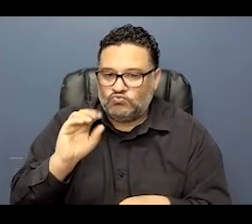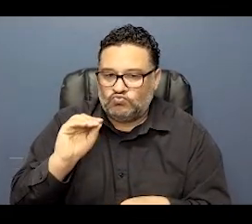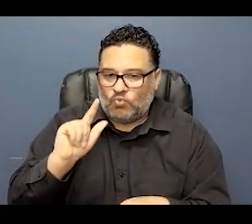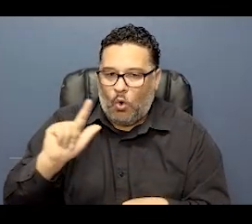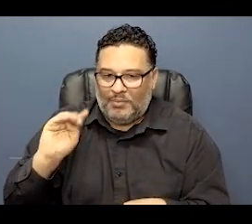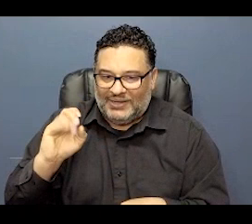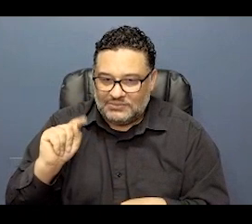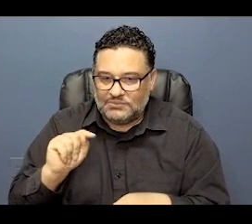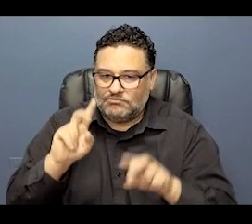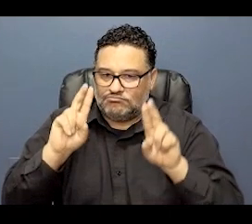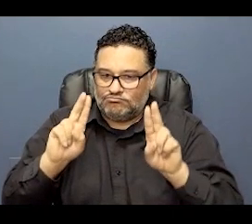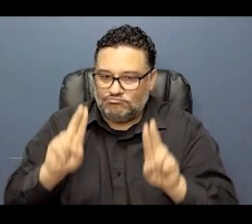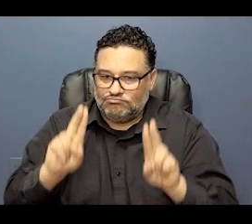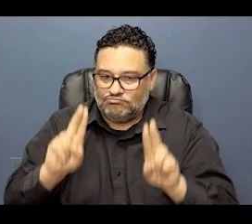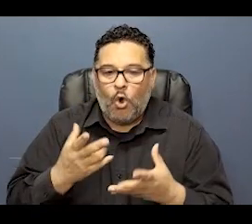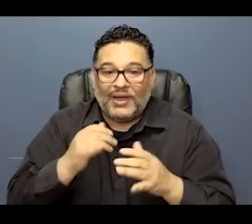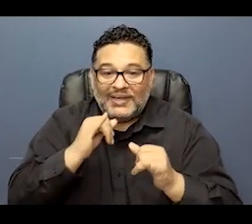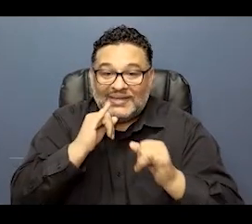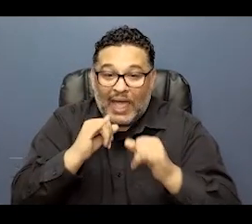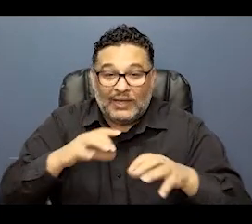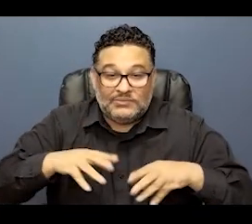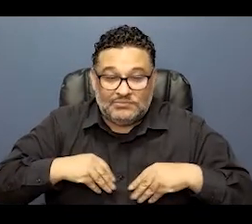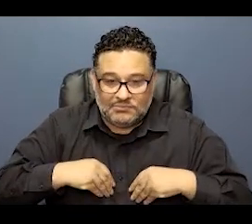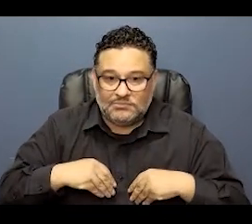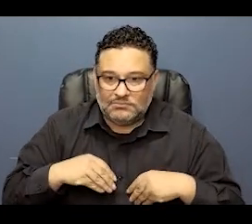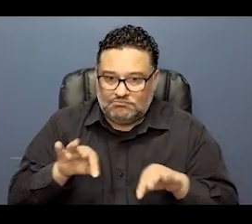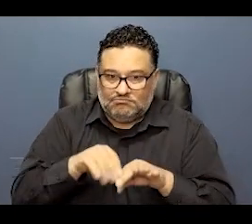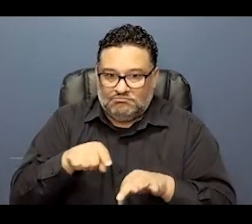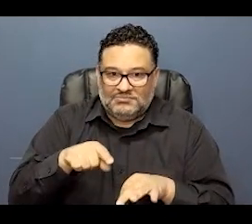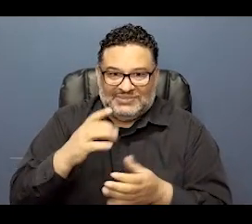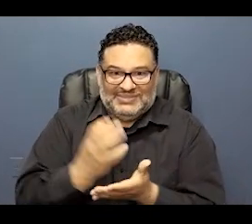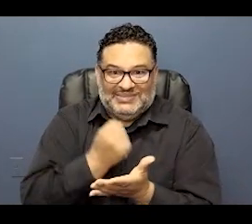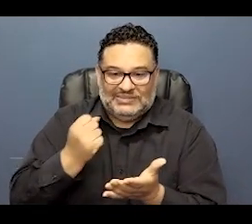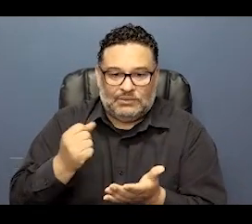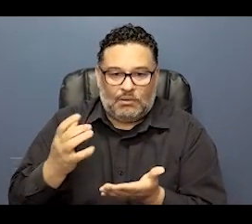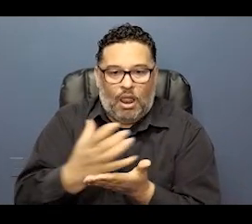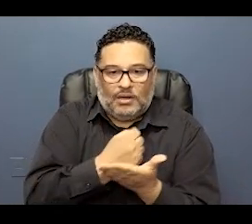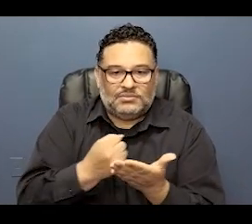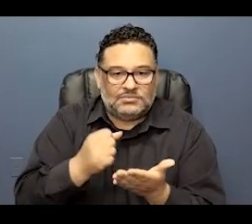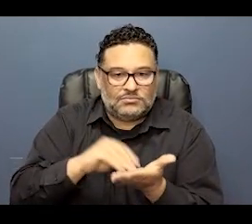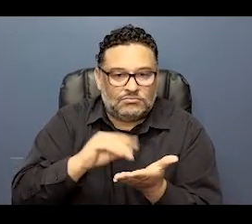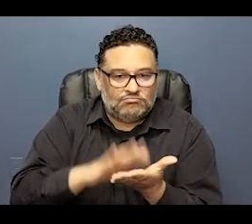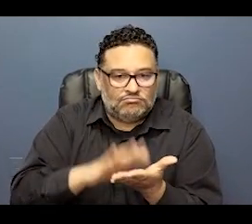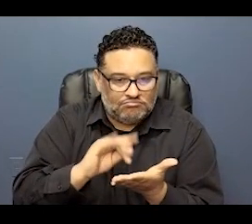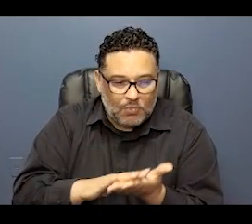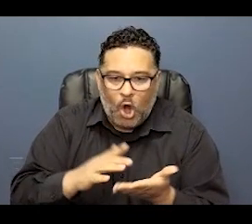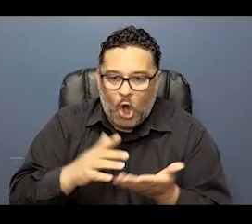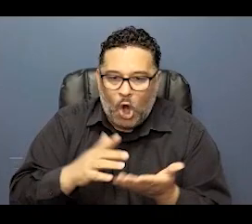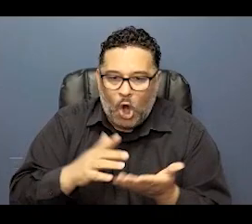time to gather documentation. You’re already working on consents, releases, and general